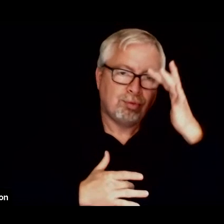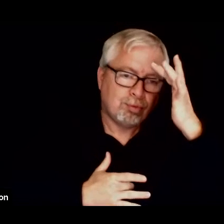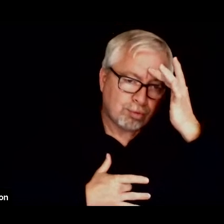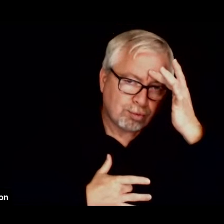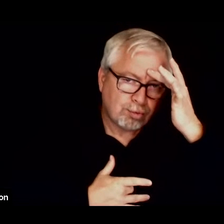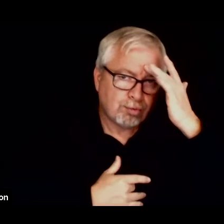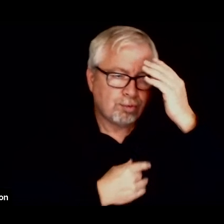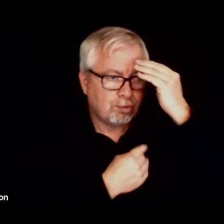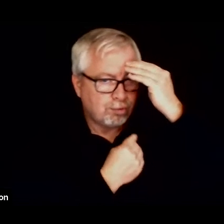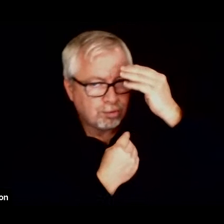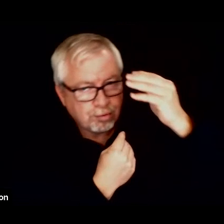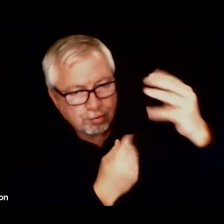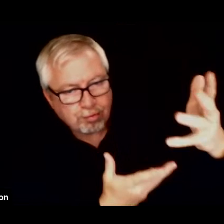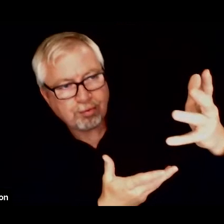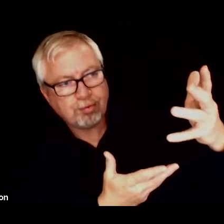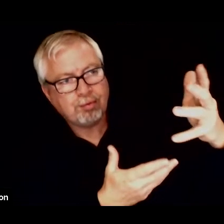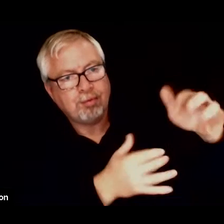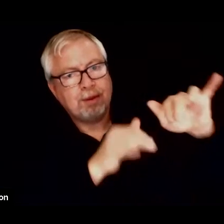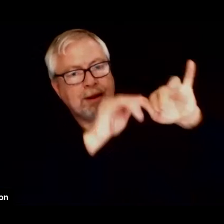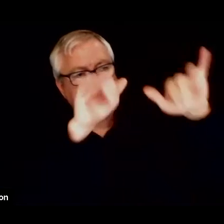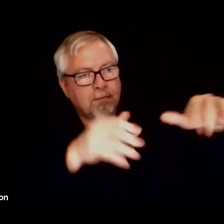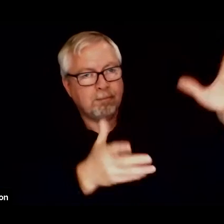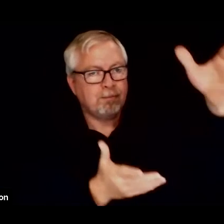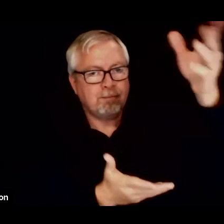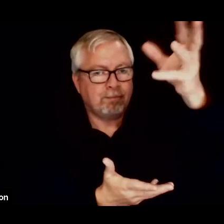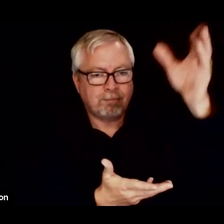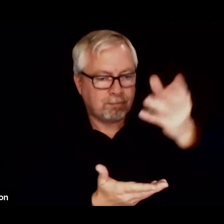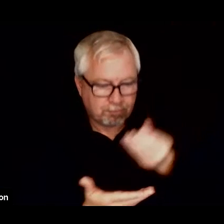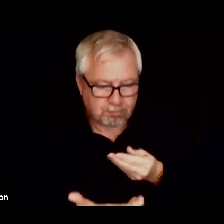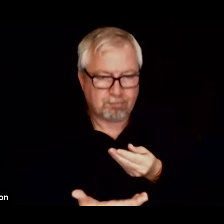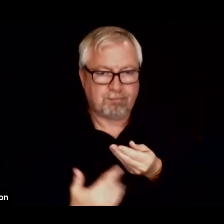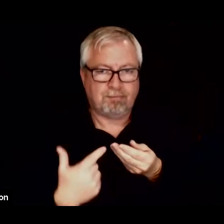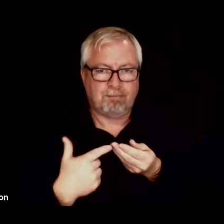hope and and think we're getting some perhaps early signals that